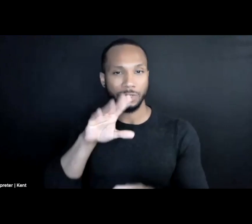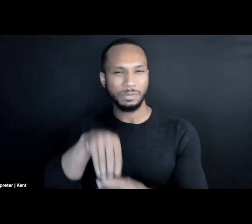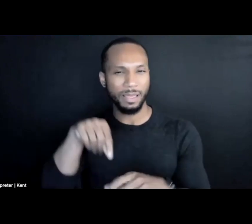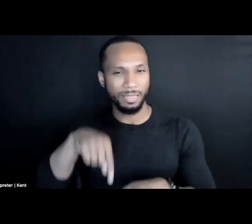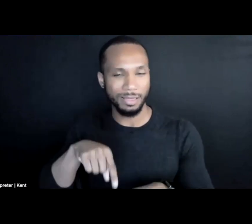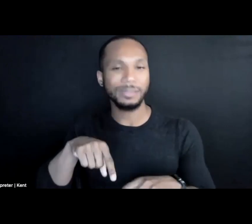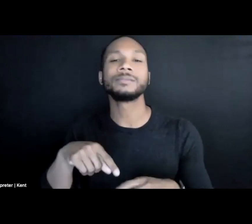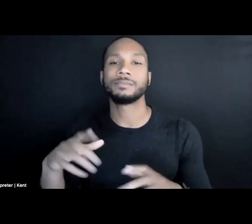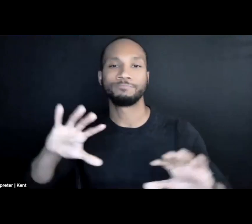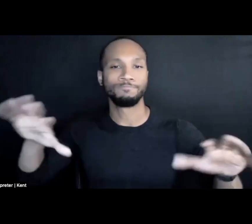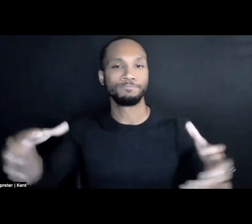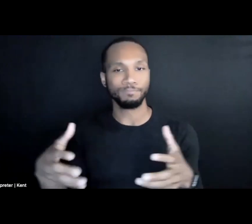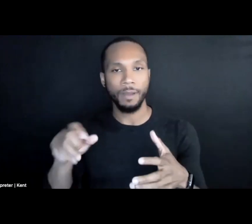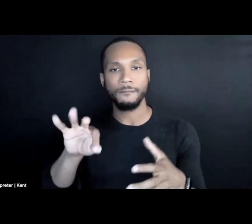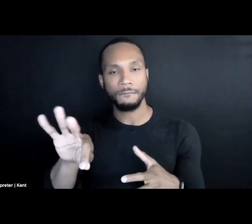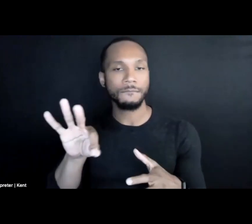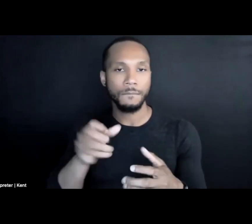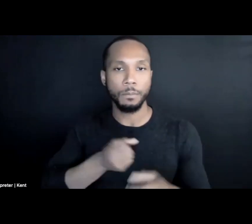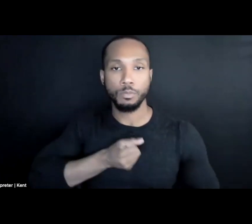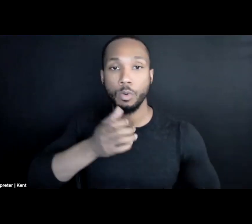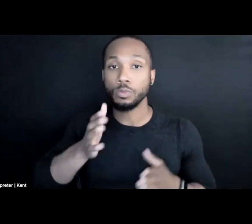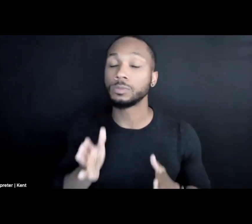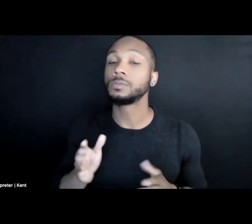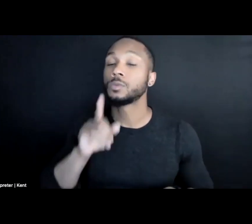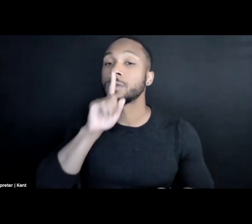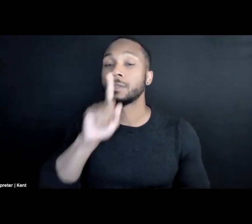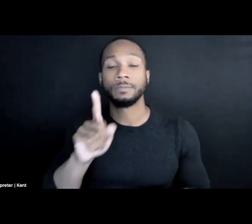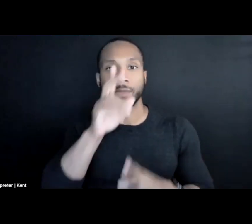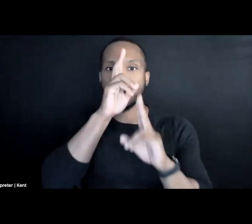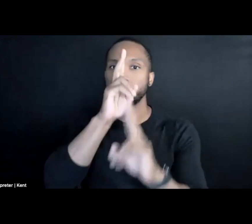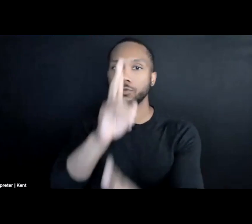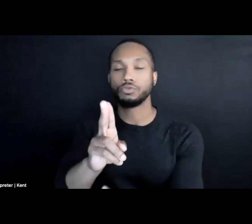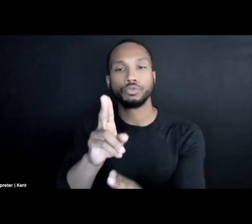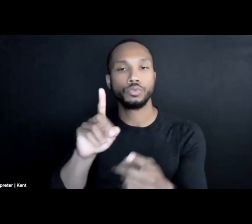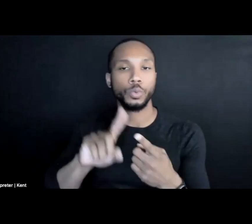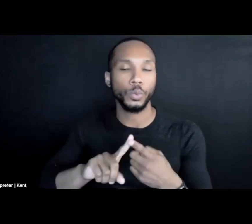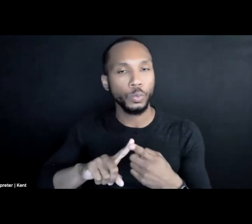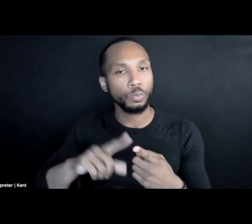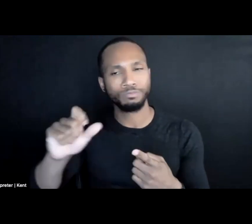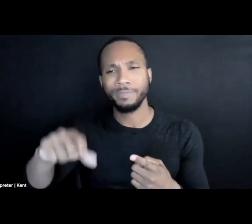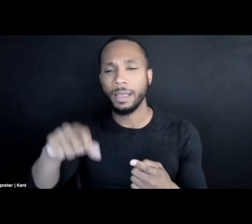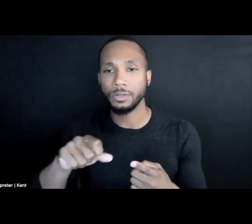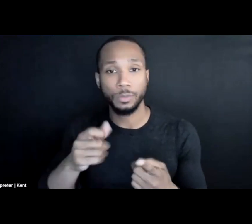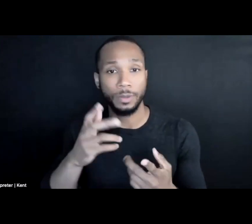And to me it's a—it's an honor to devote on to…yeah, to be a first timer in this